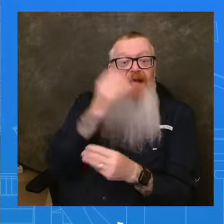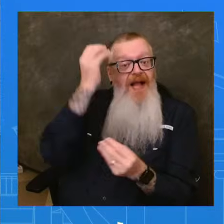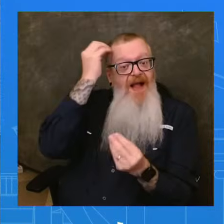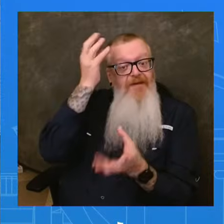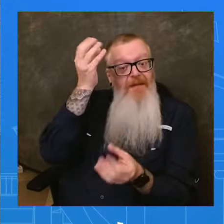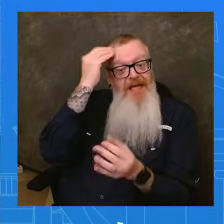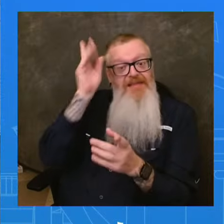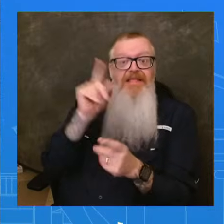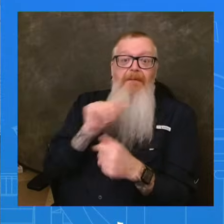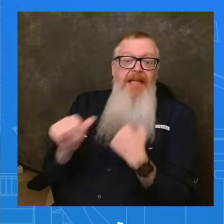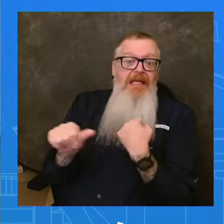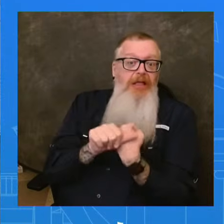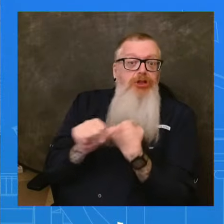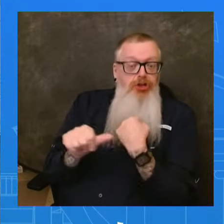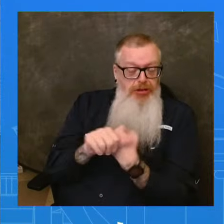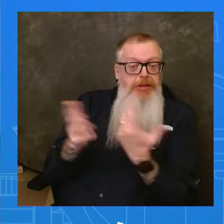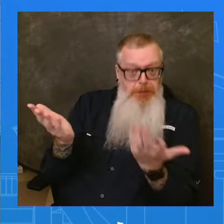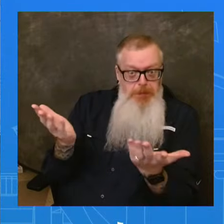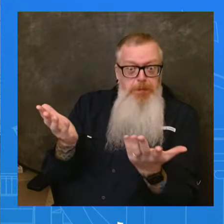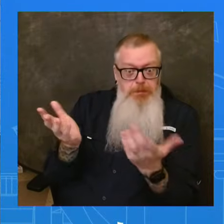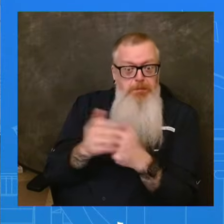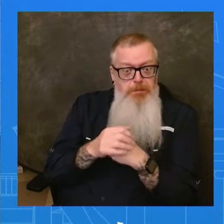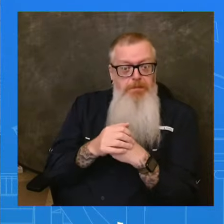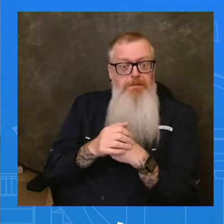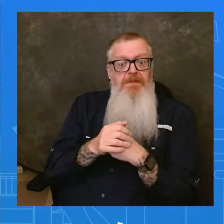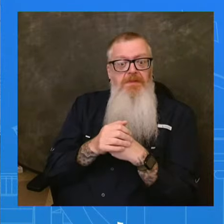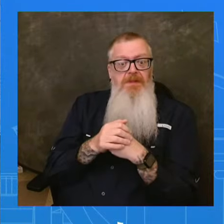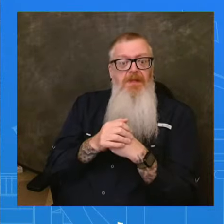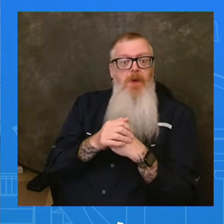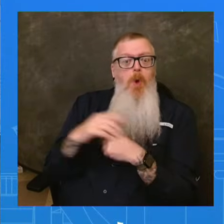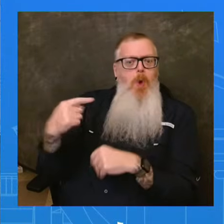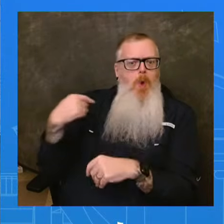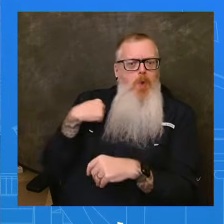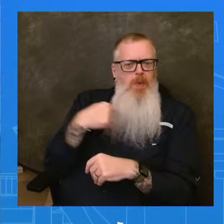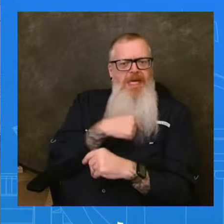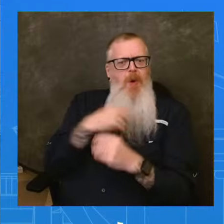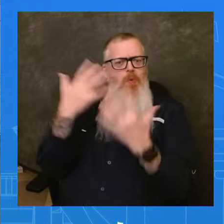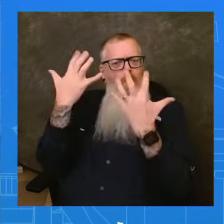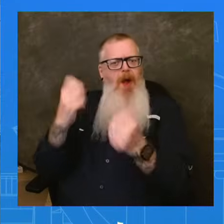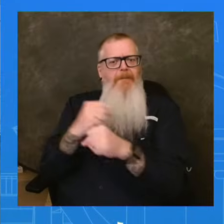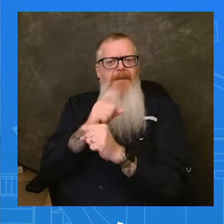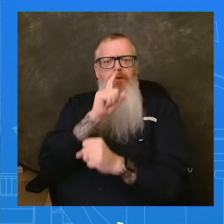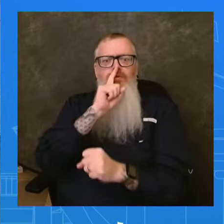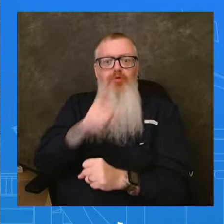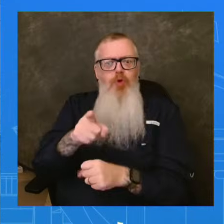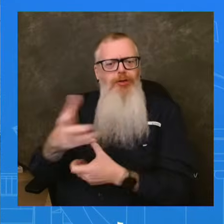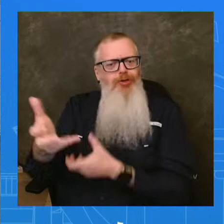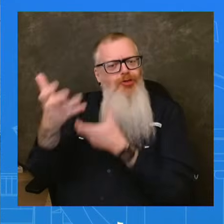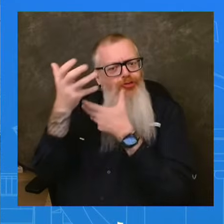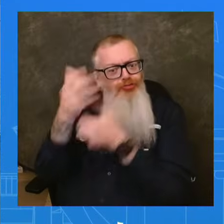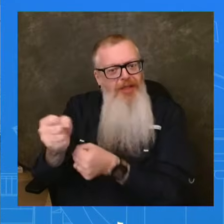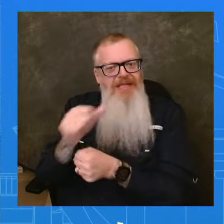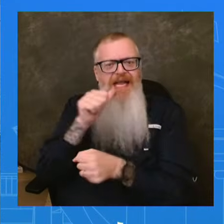It's intentional to create distrust, and that level of distrust is, as the president said earlier today, un-American.